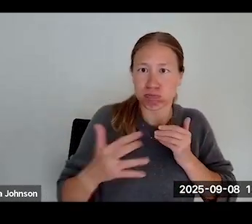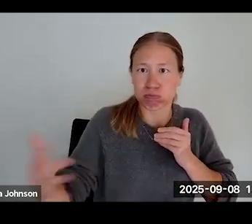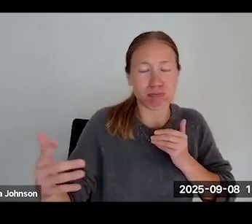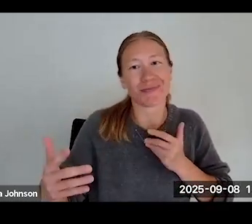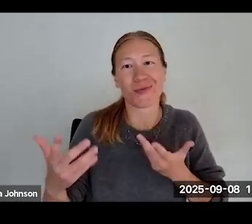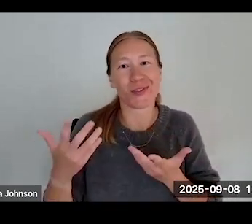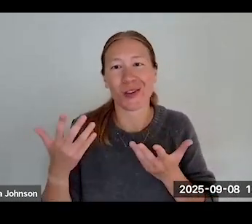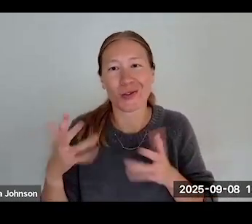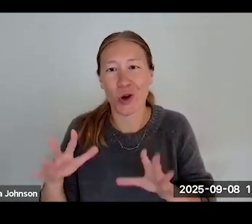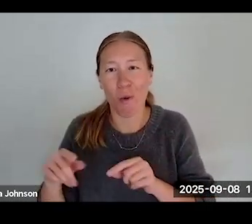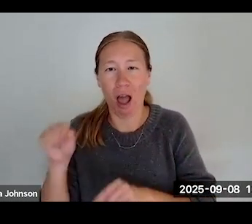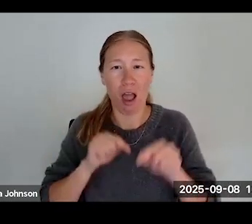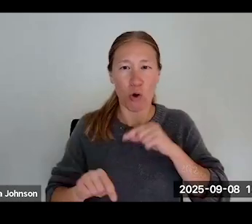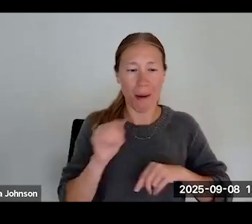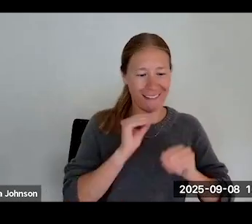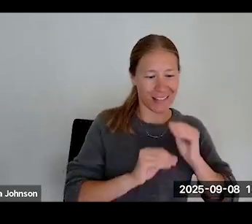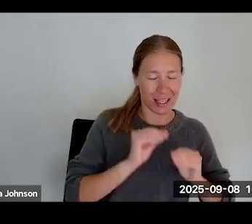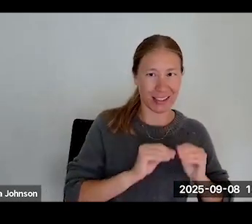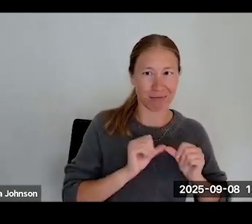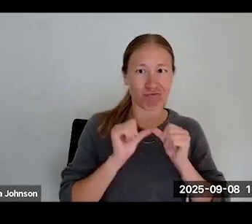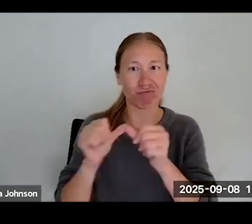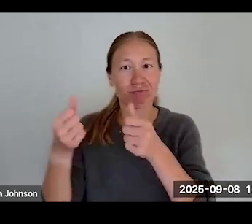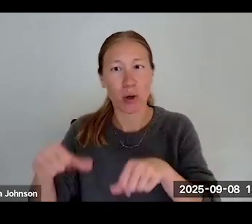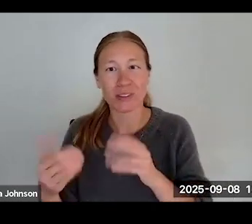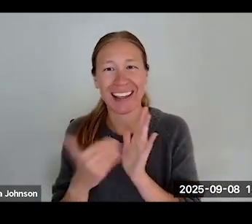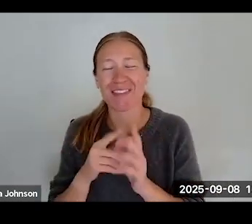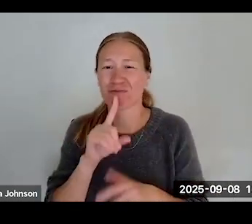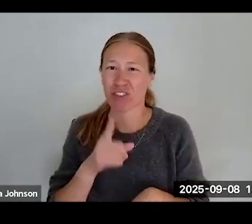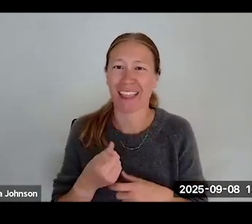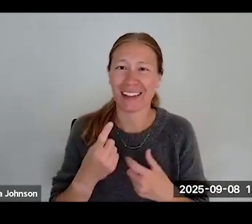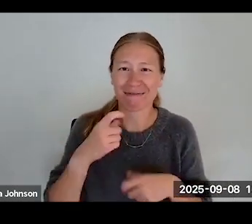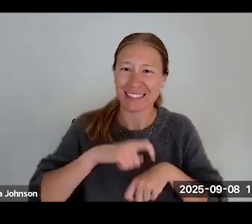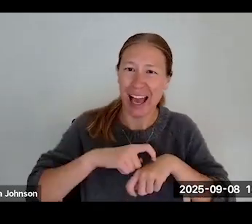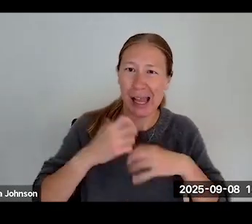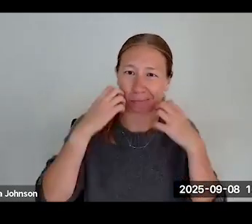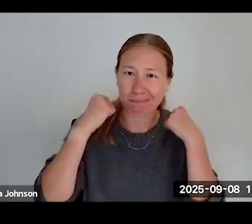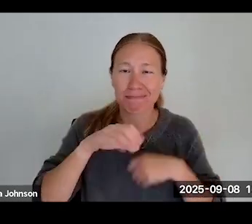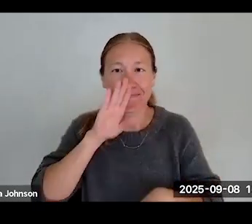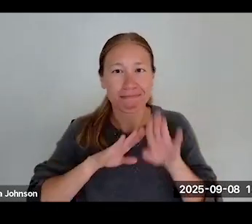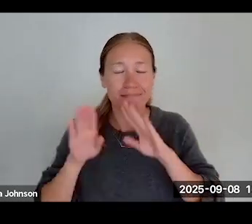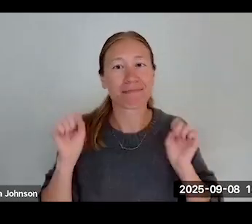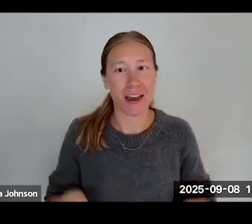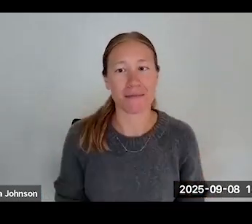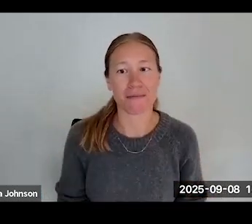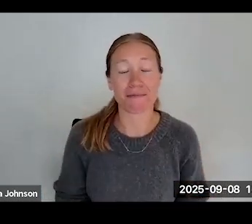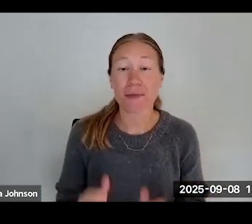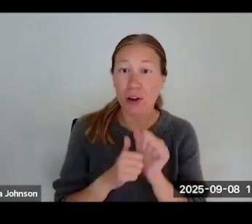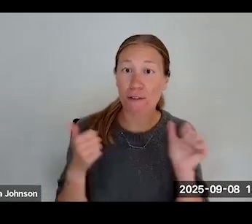and fix them later in remediation, 'cause that's often more time-consuming and frustrating. Some things to avoid moving forward.